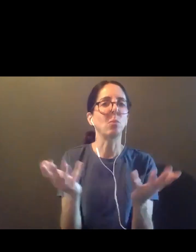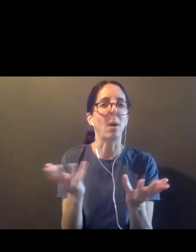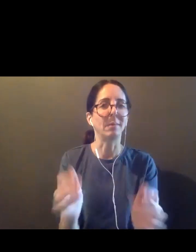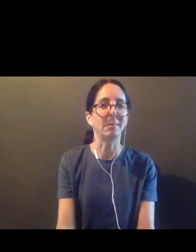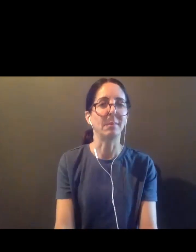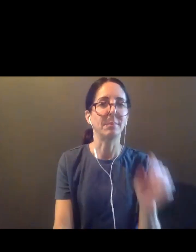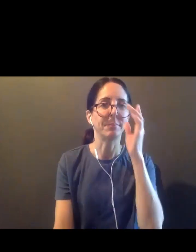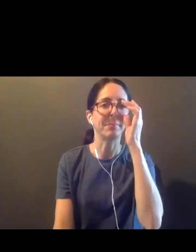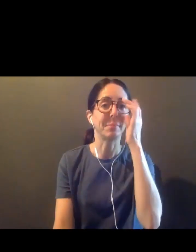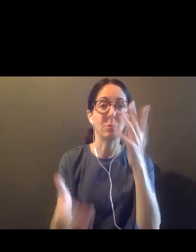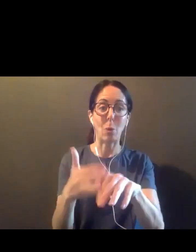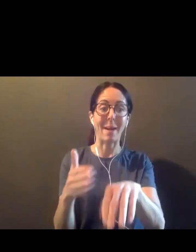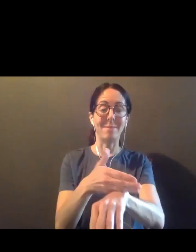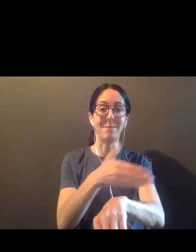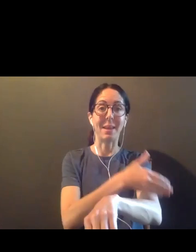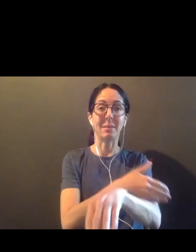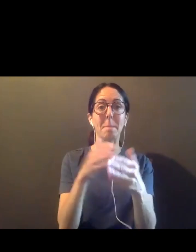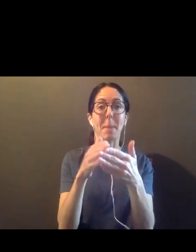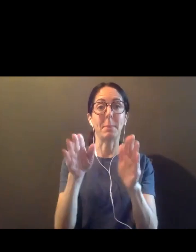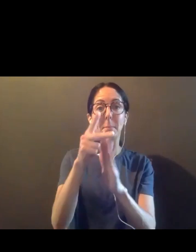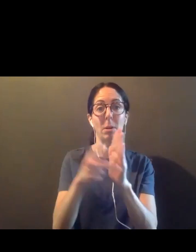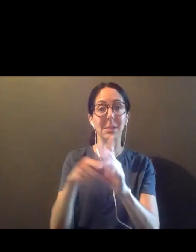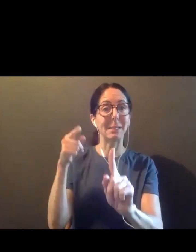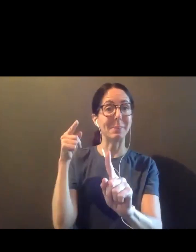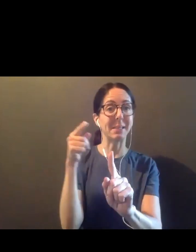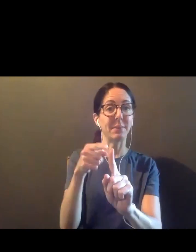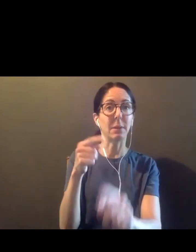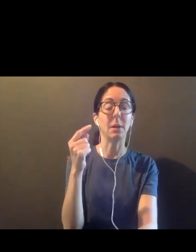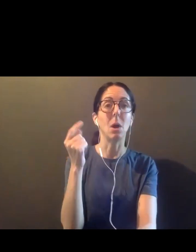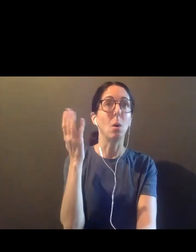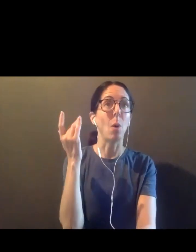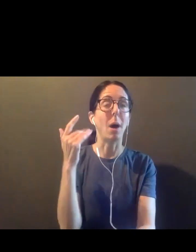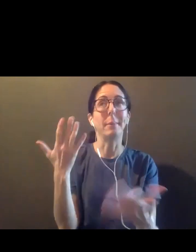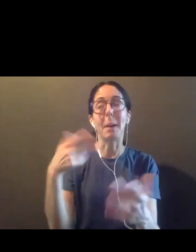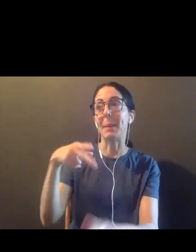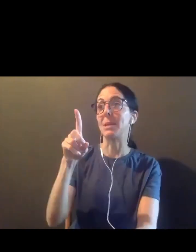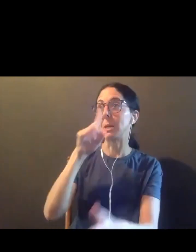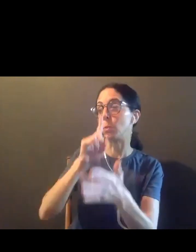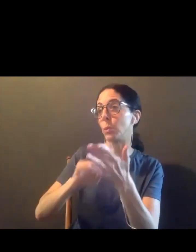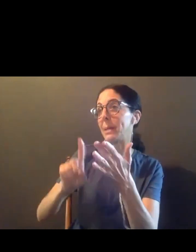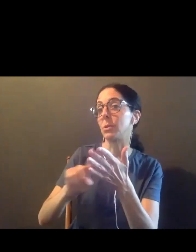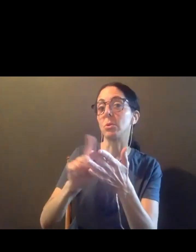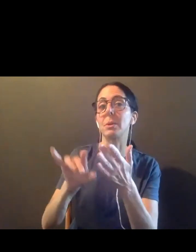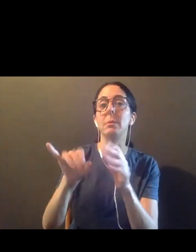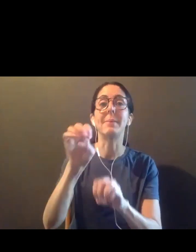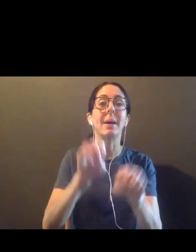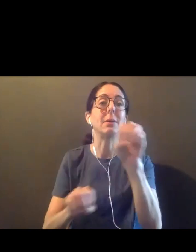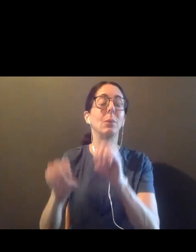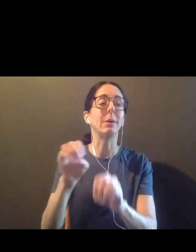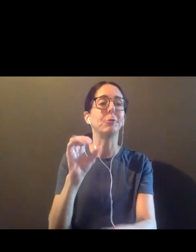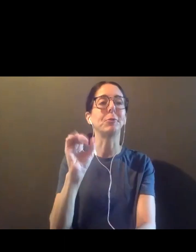To advance public policy specifically, because my PhD research was an evaluation of an education